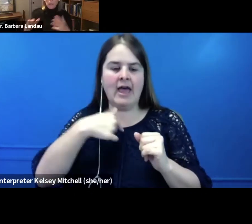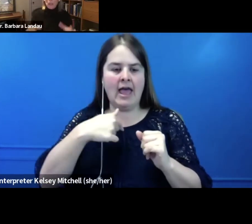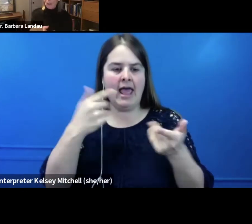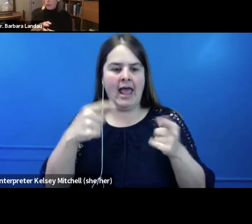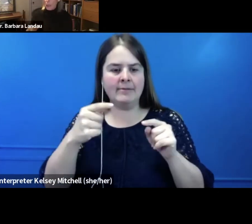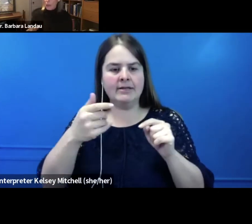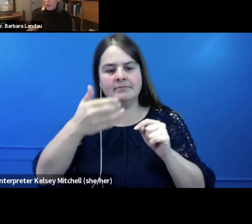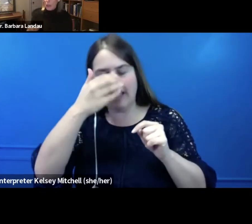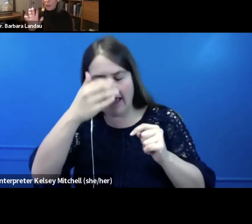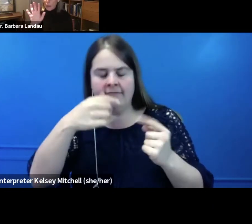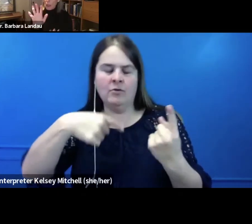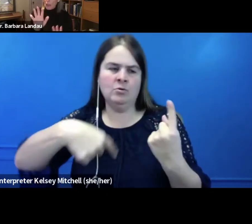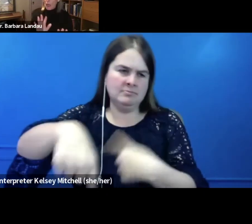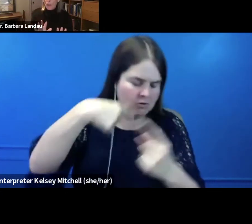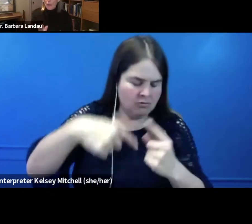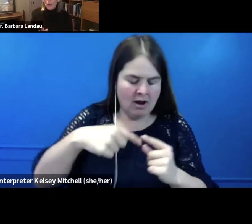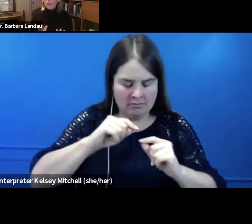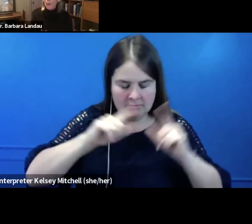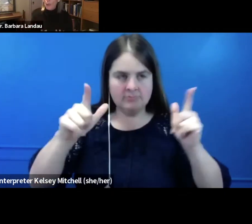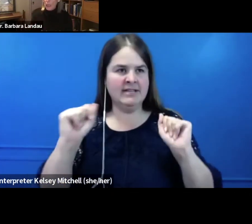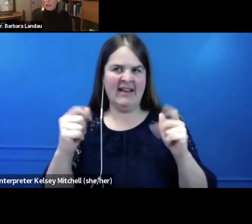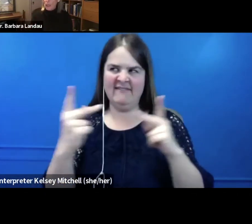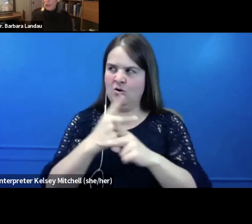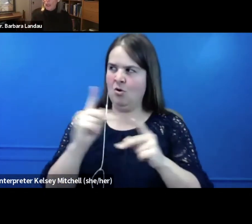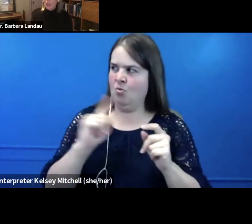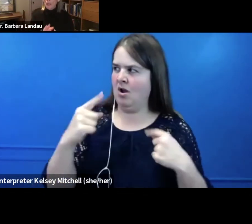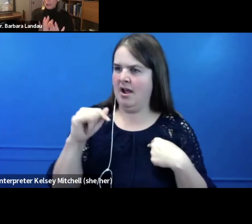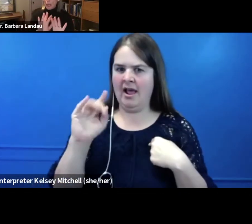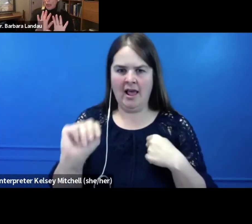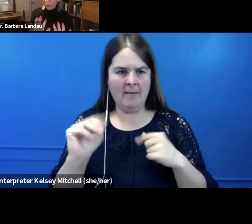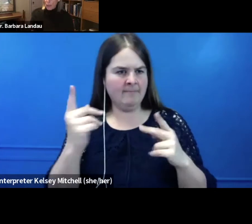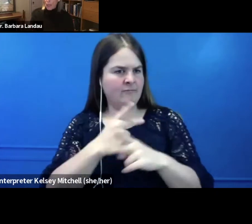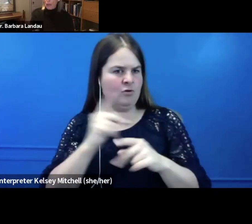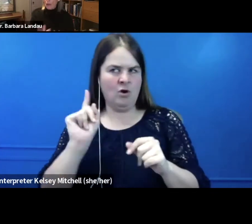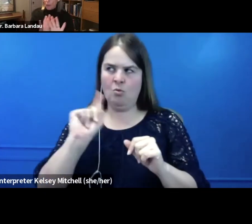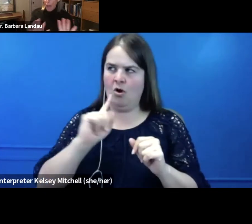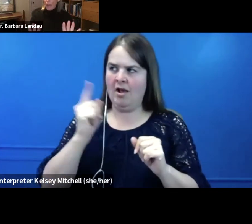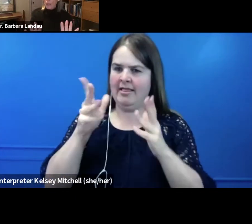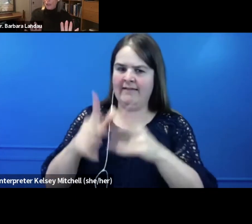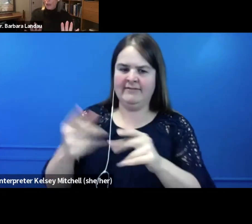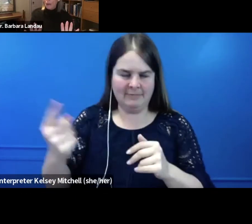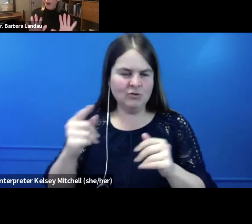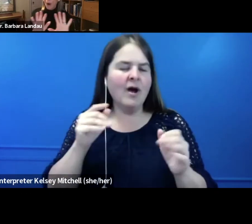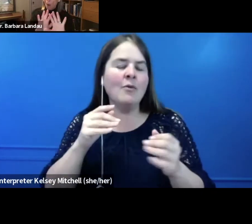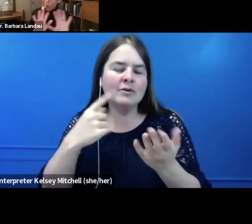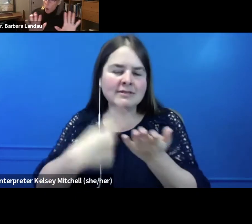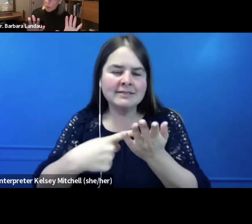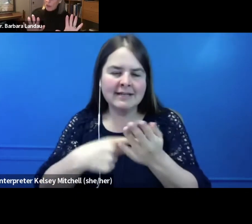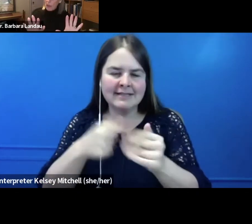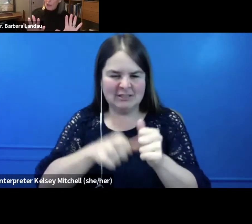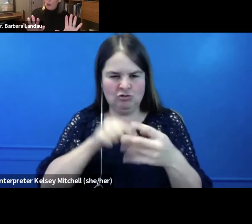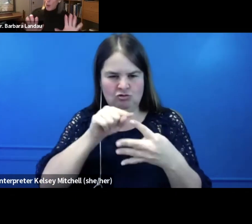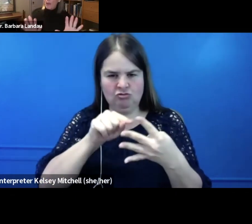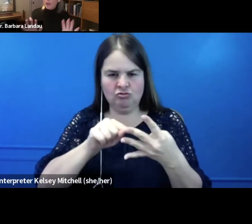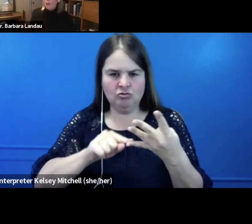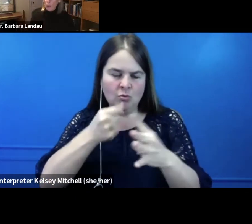disoriented and i'm going to talk about those four cases to lay out the data the